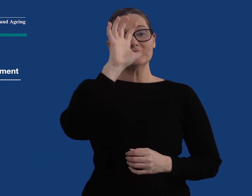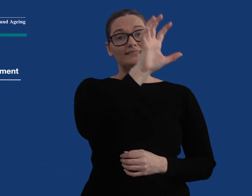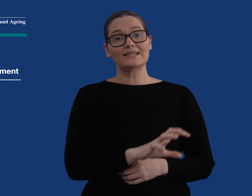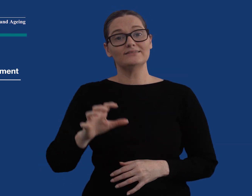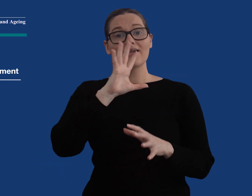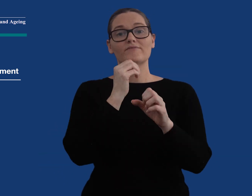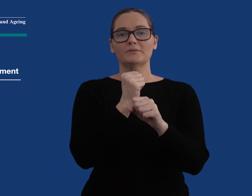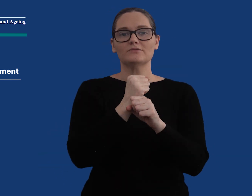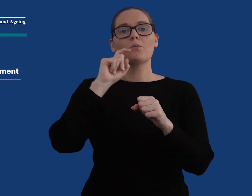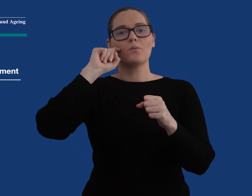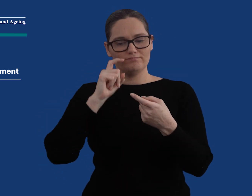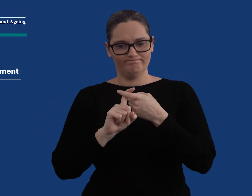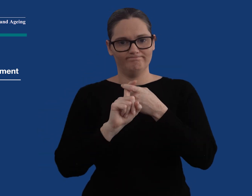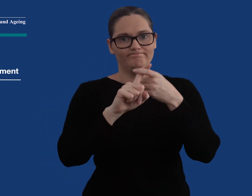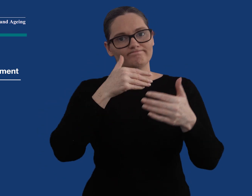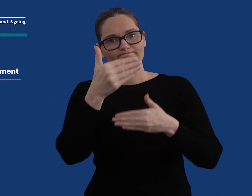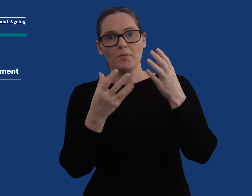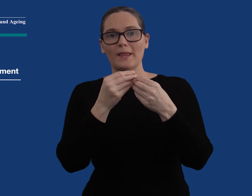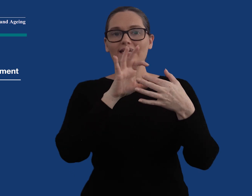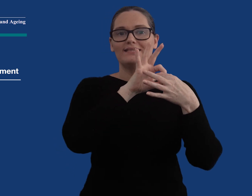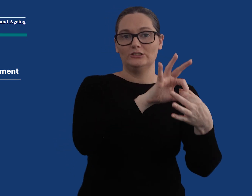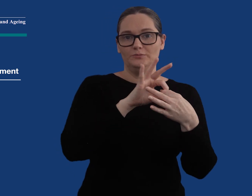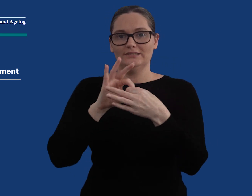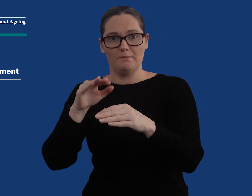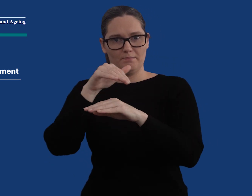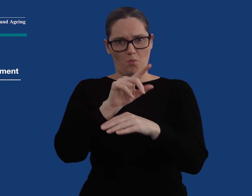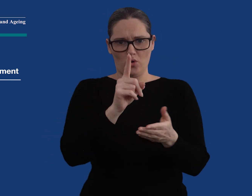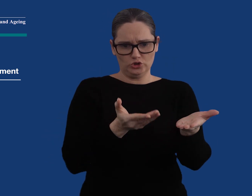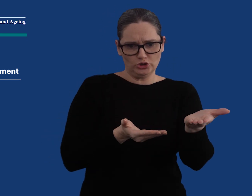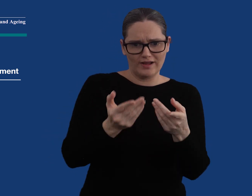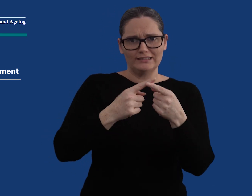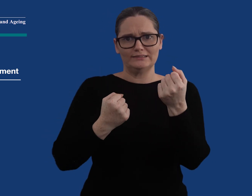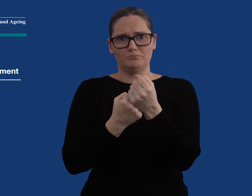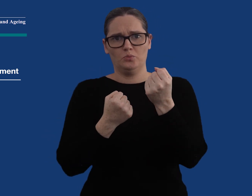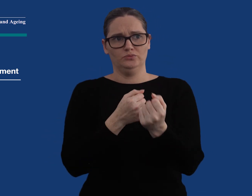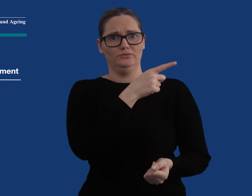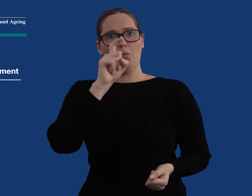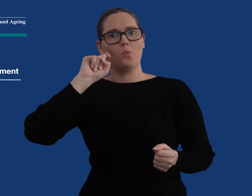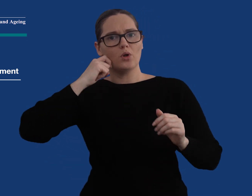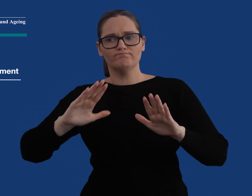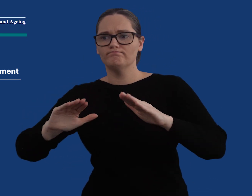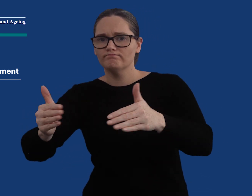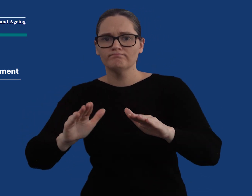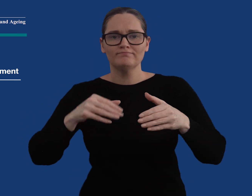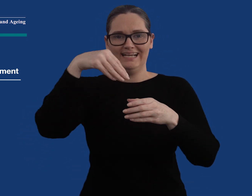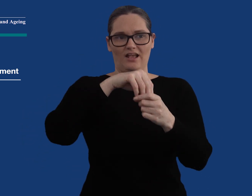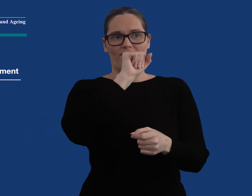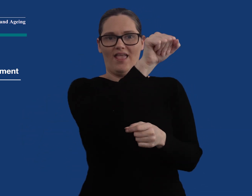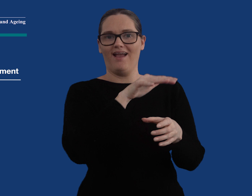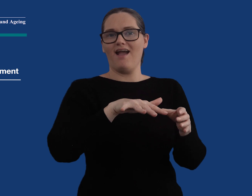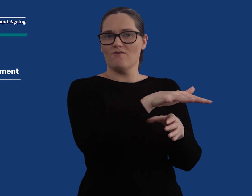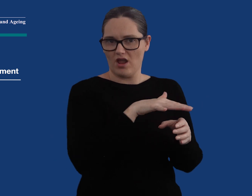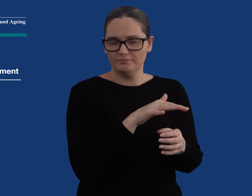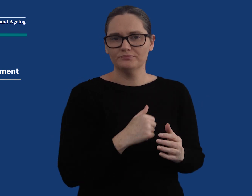States and territories will undertake engagement on what the services and supports they will deliver in their jurisdiction look like.